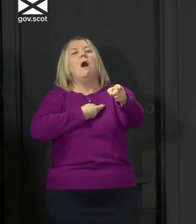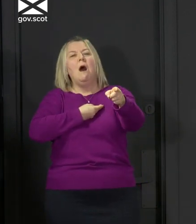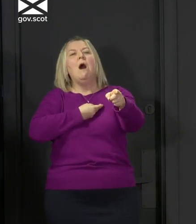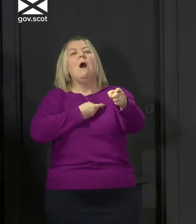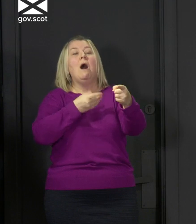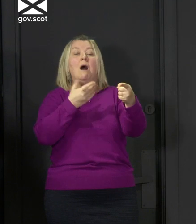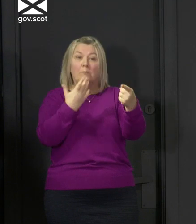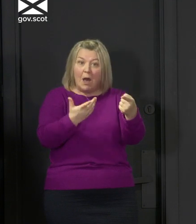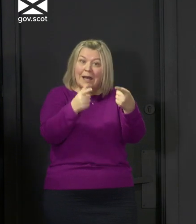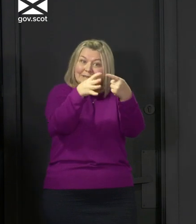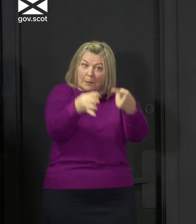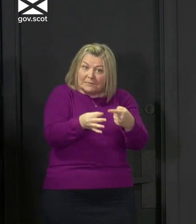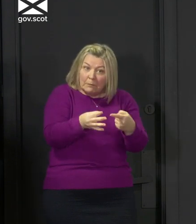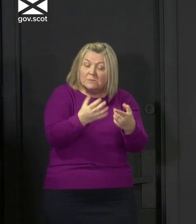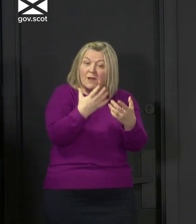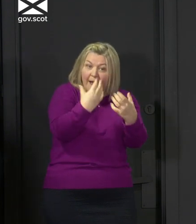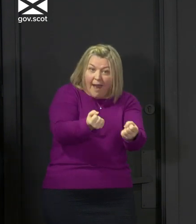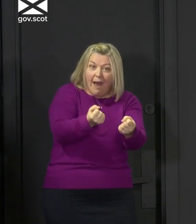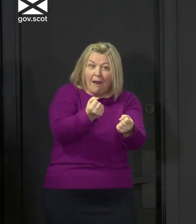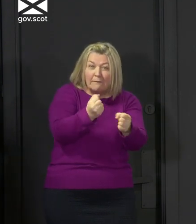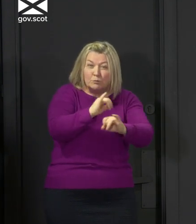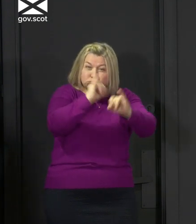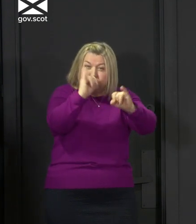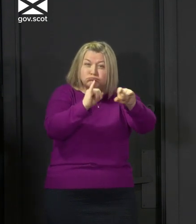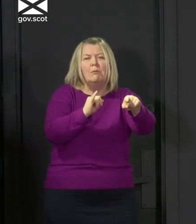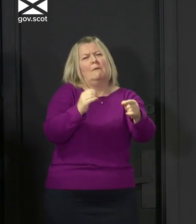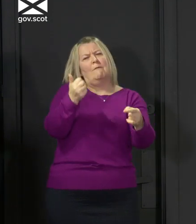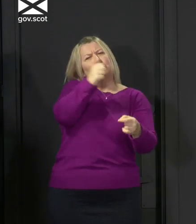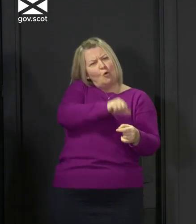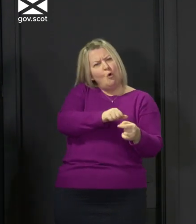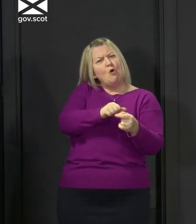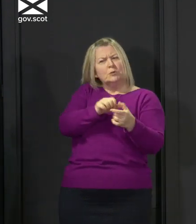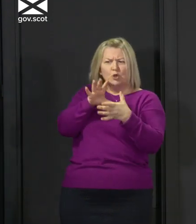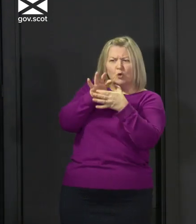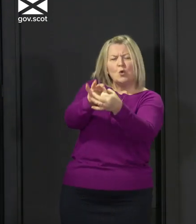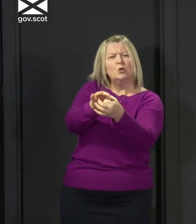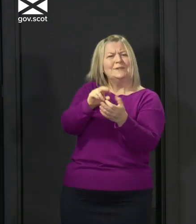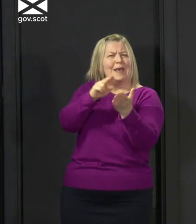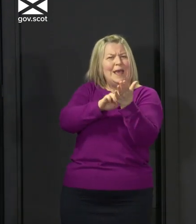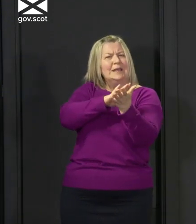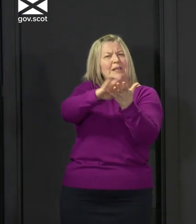worsen - you should call the NHS 111 number.